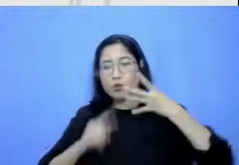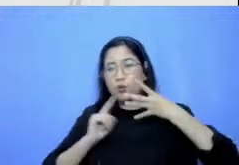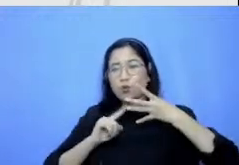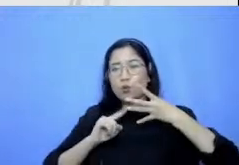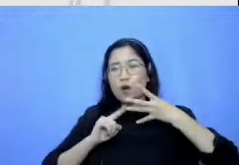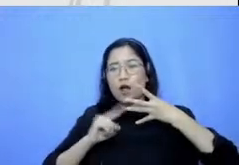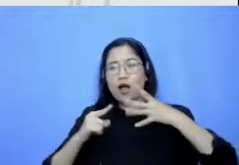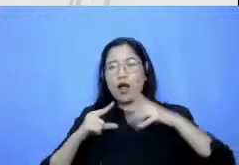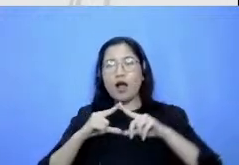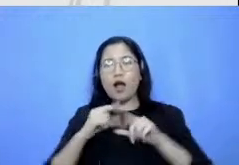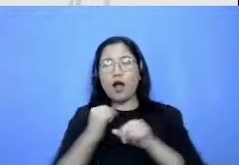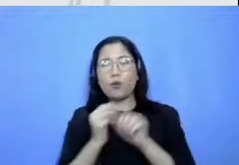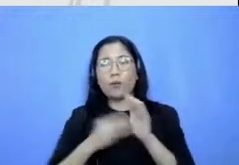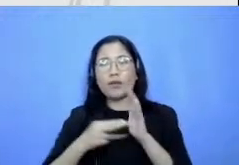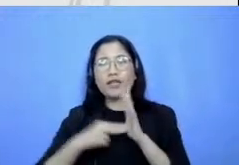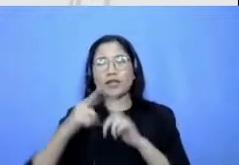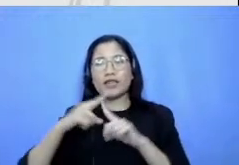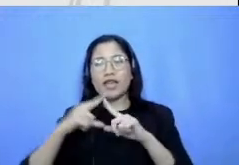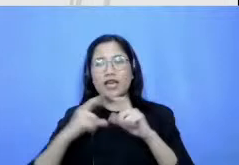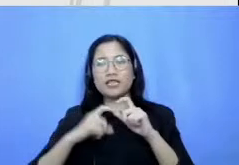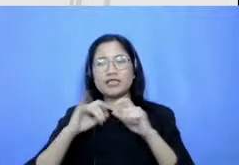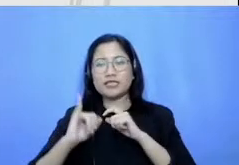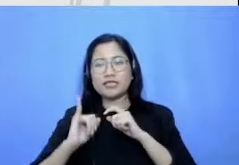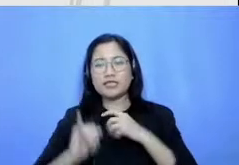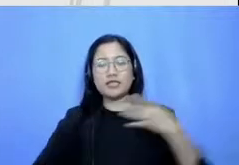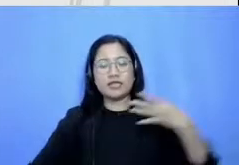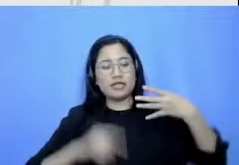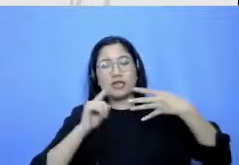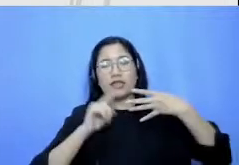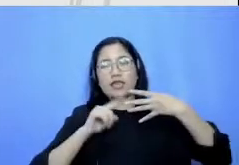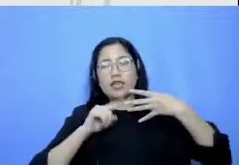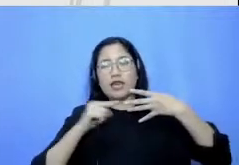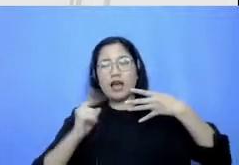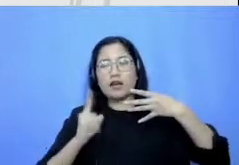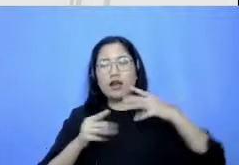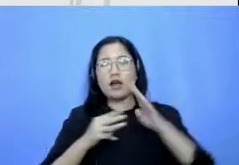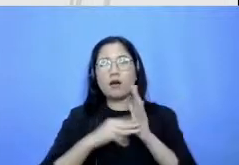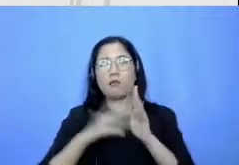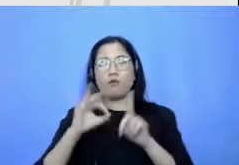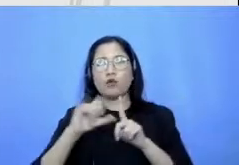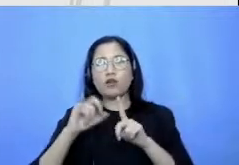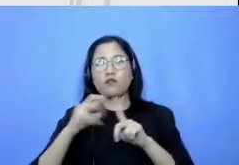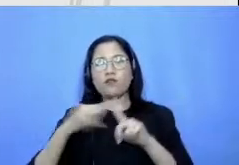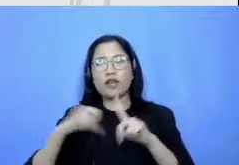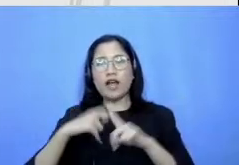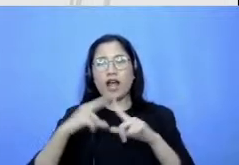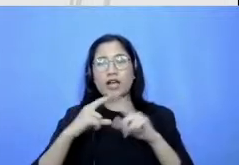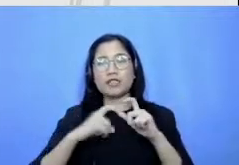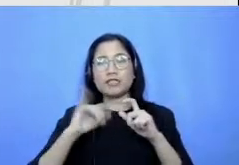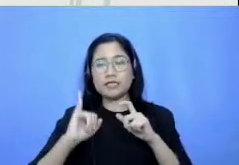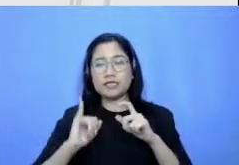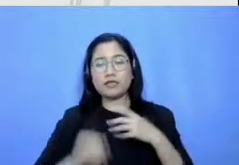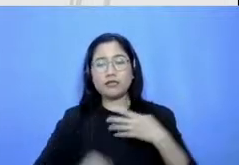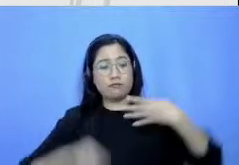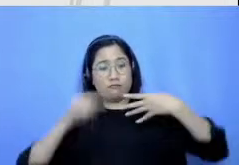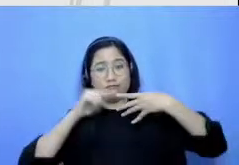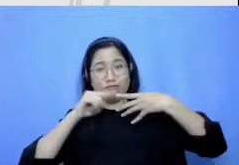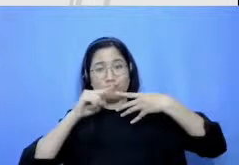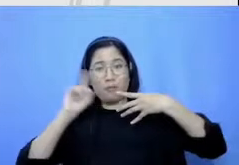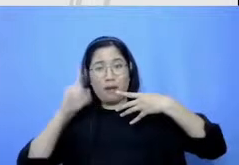mentasi the third name is modified later on the fourth level of the last name is